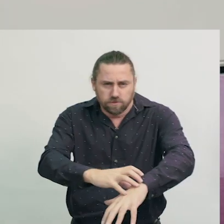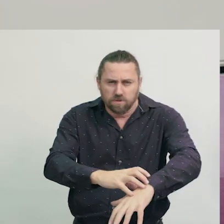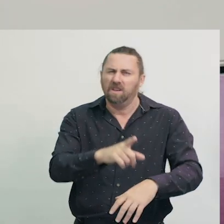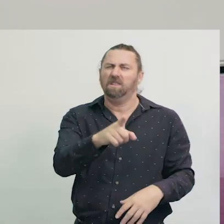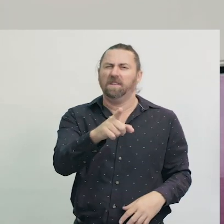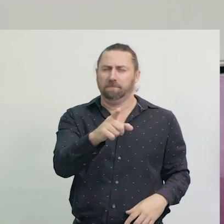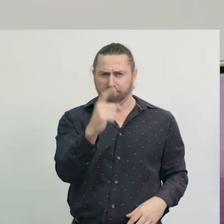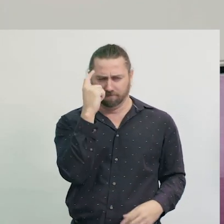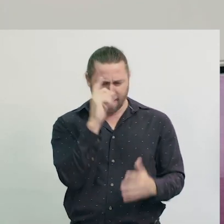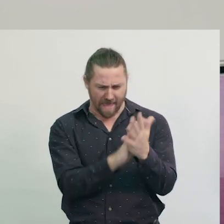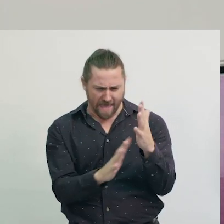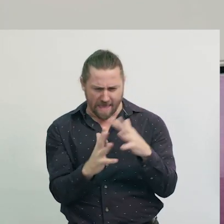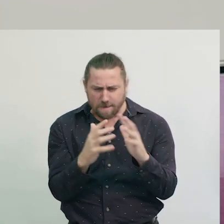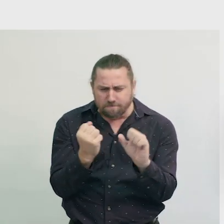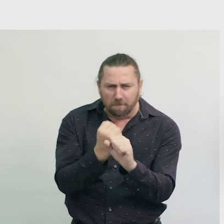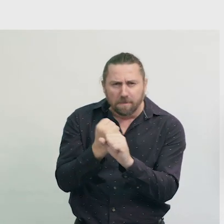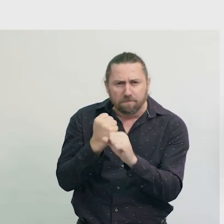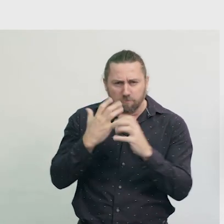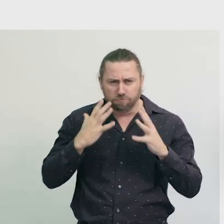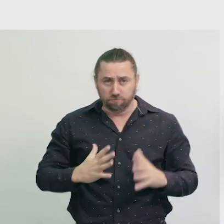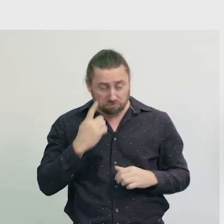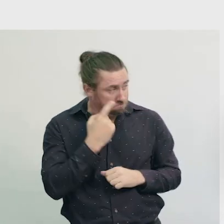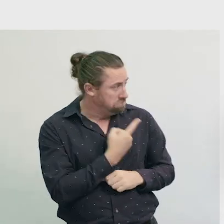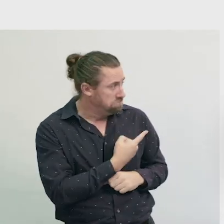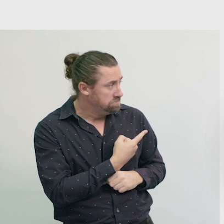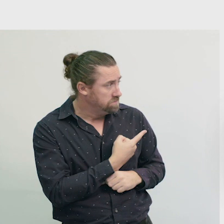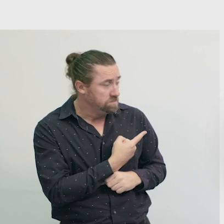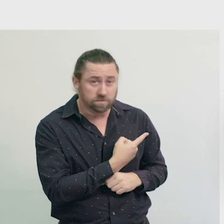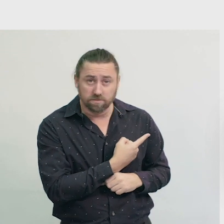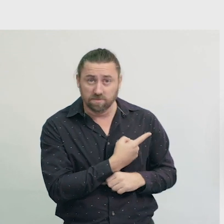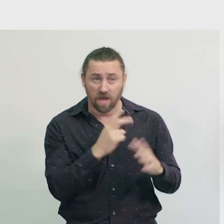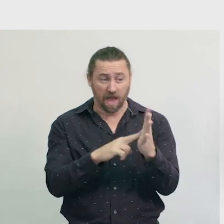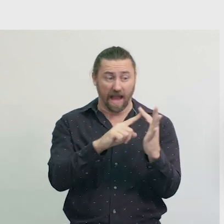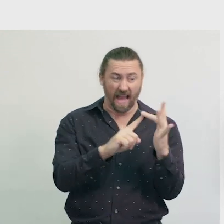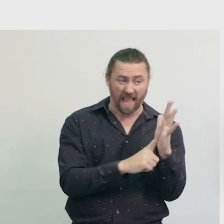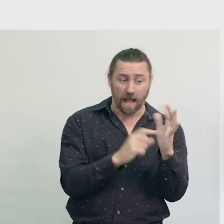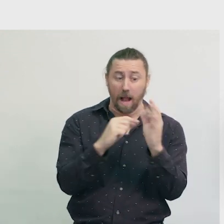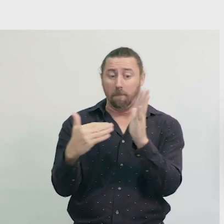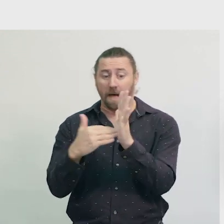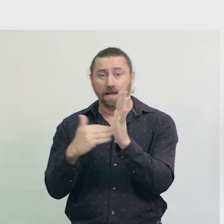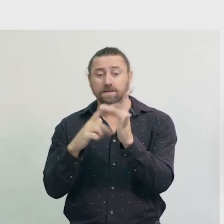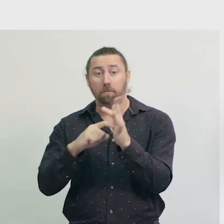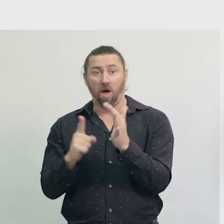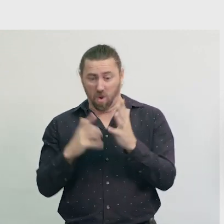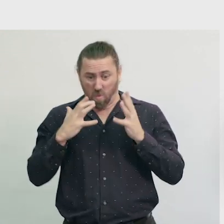In Science, we’re going to discuss some everyday objects, that came from concepts that were first tested in space.